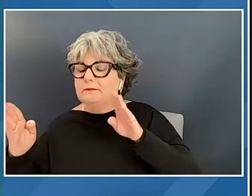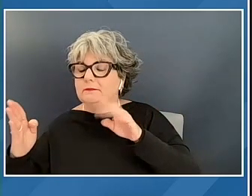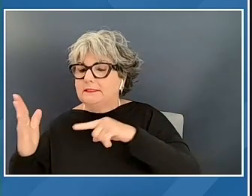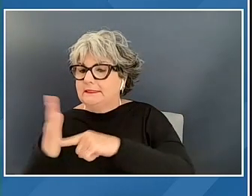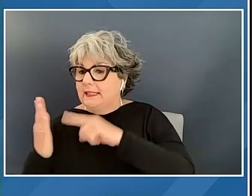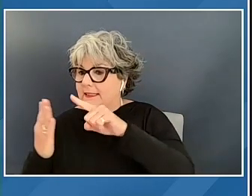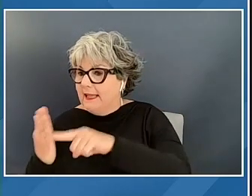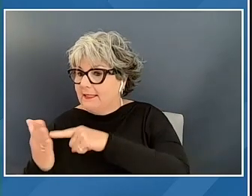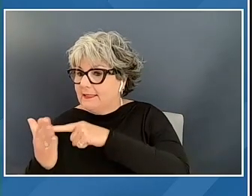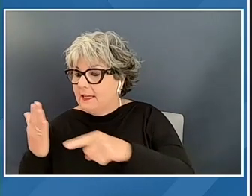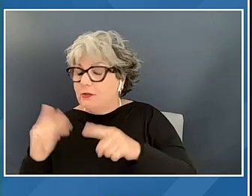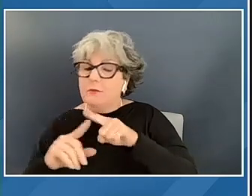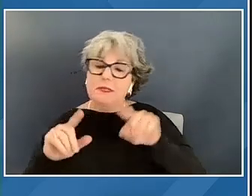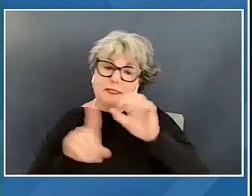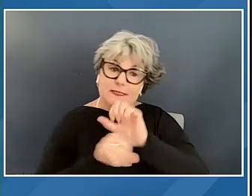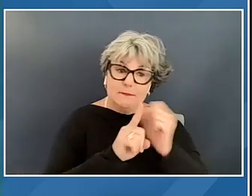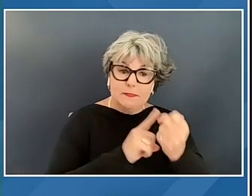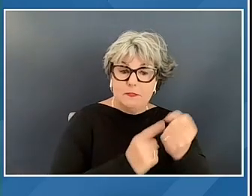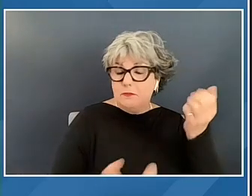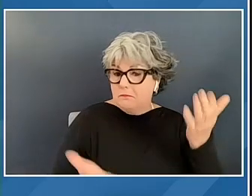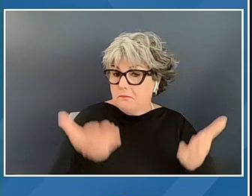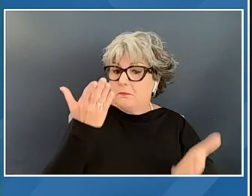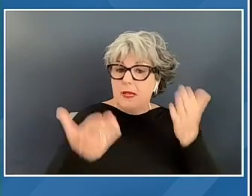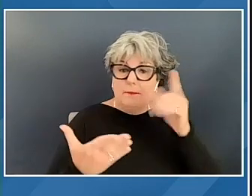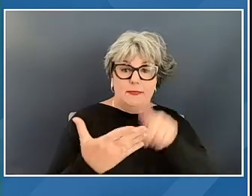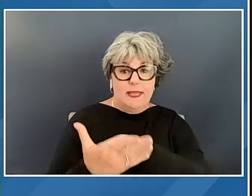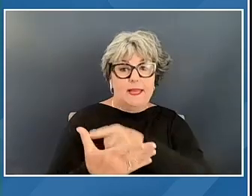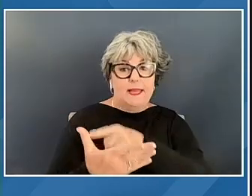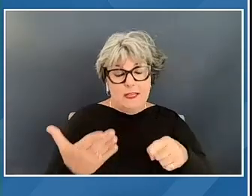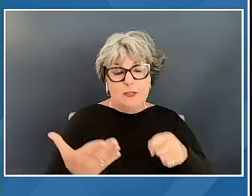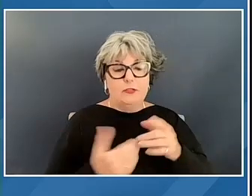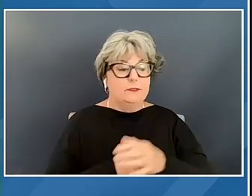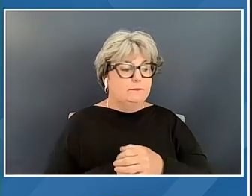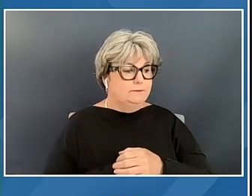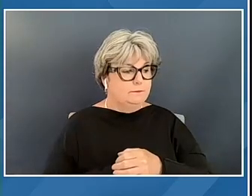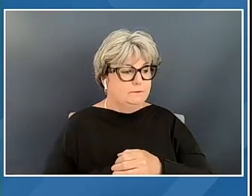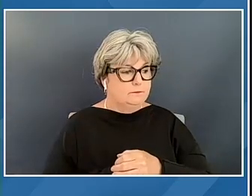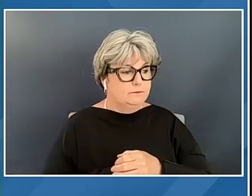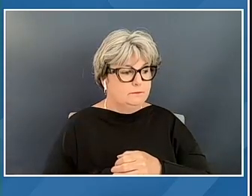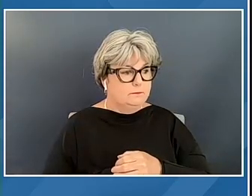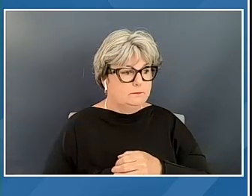some cases there would not be cancellation. So we're looking at ways in